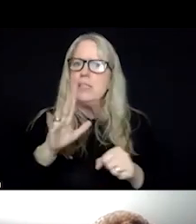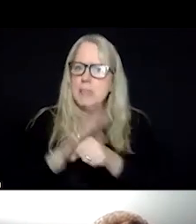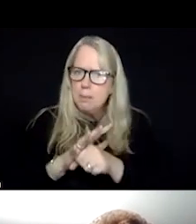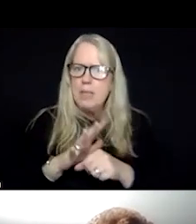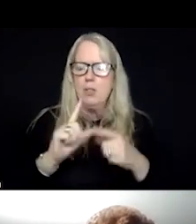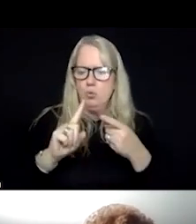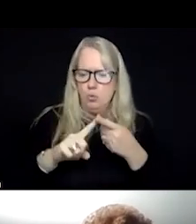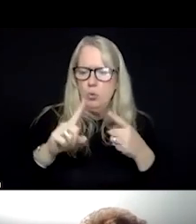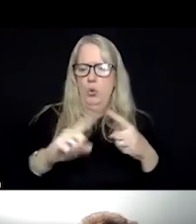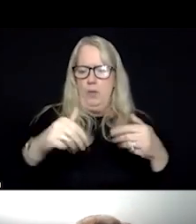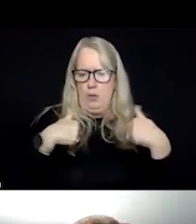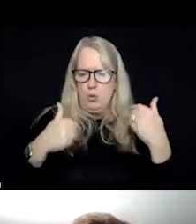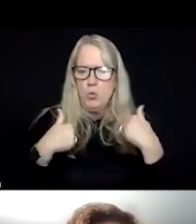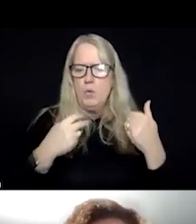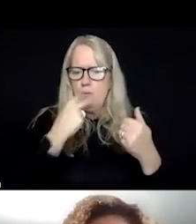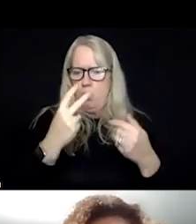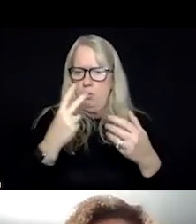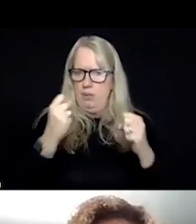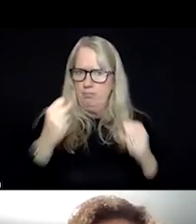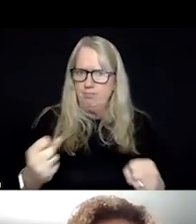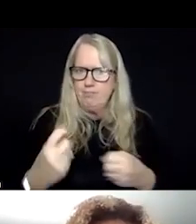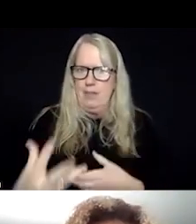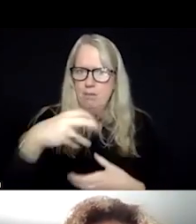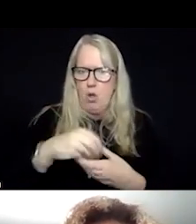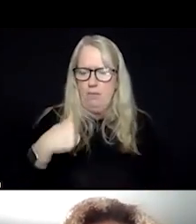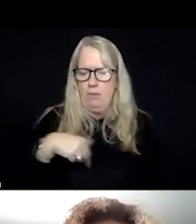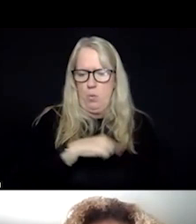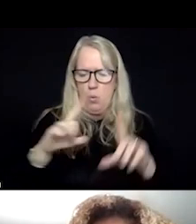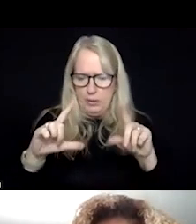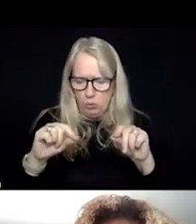YOUTH VOICE BEING A PROM NANT PART OF WHAT WE DO. THE VALUE AND